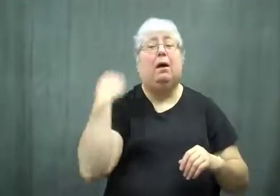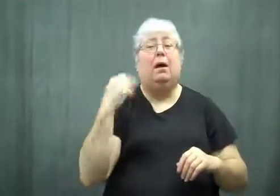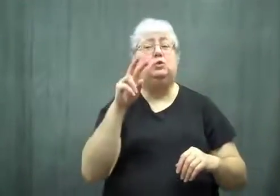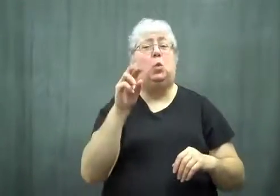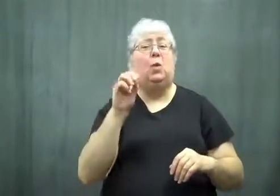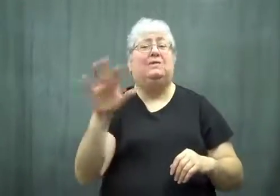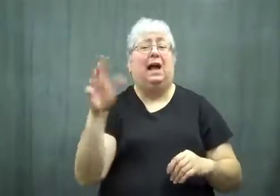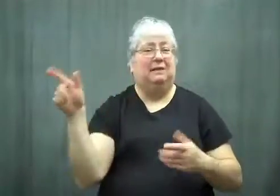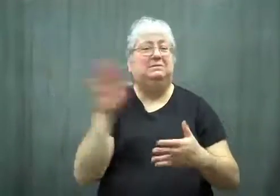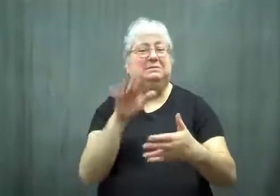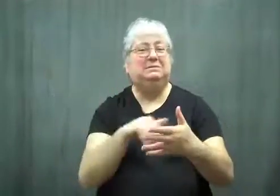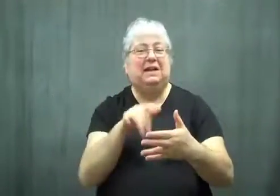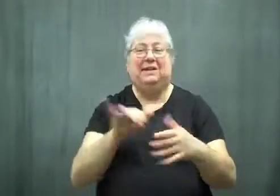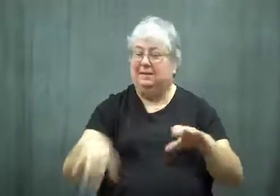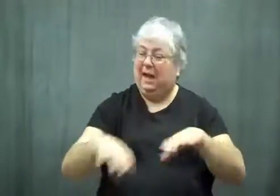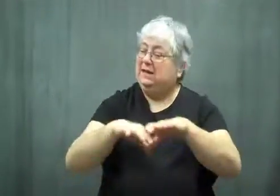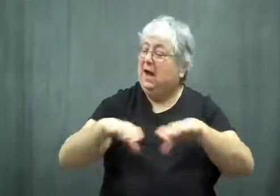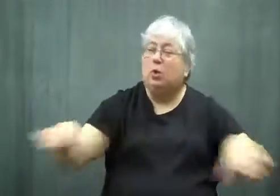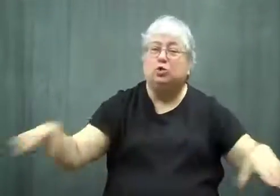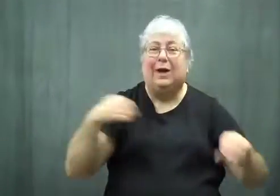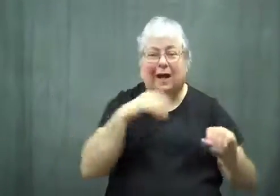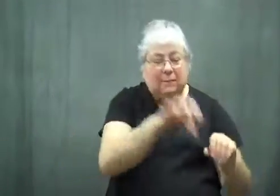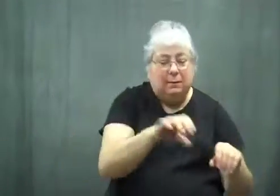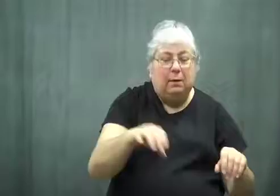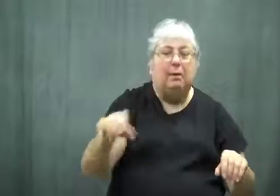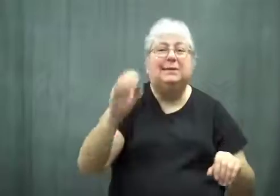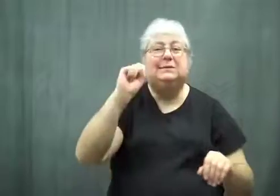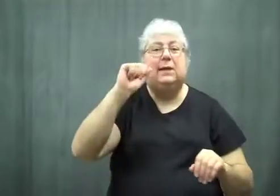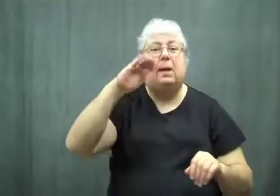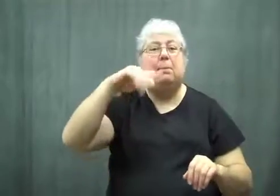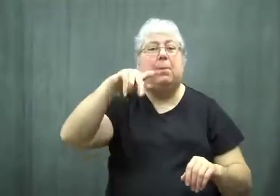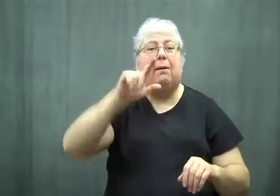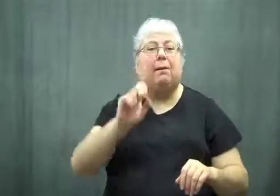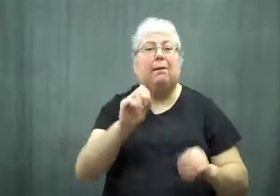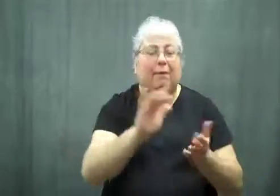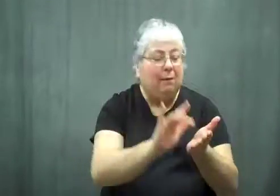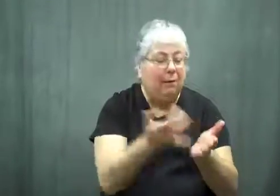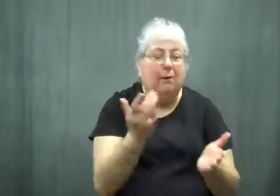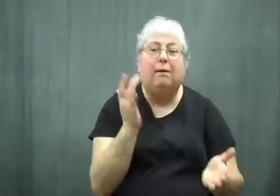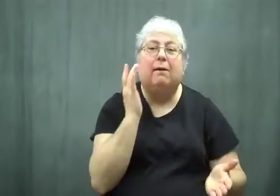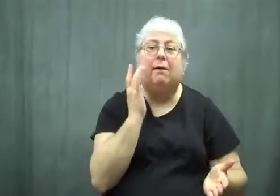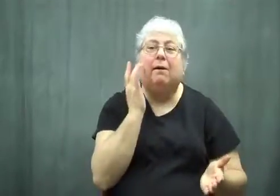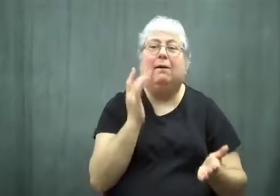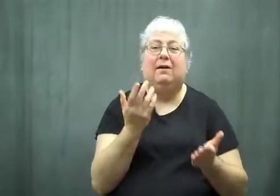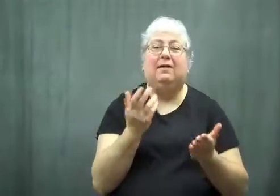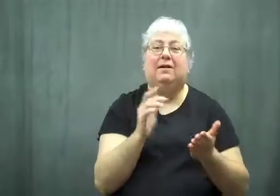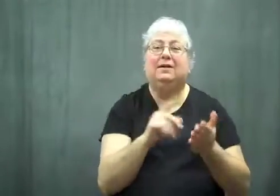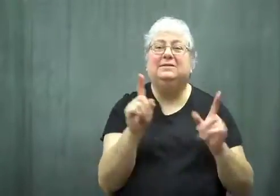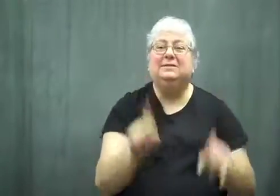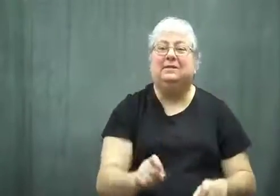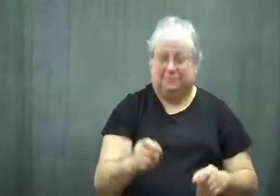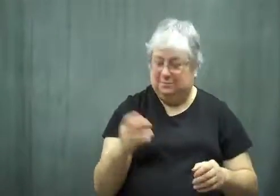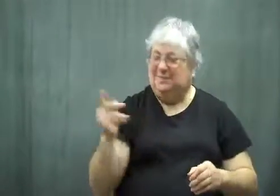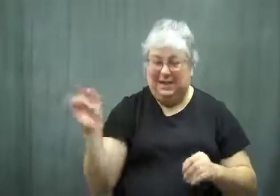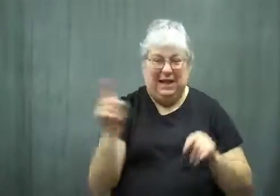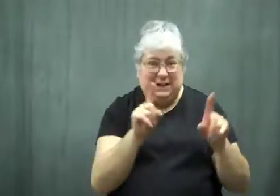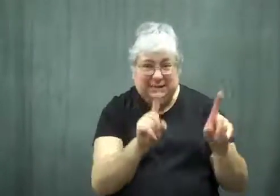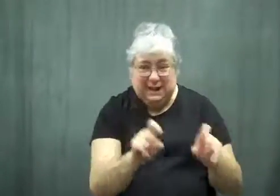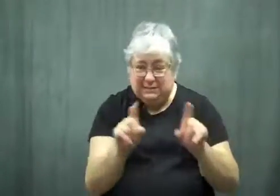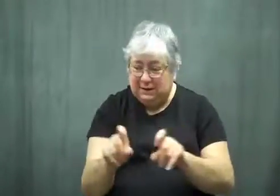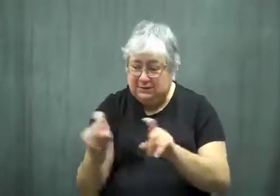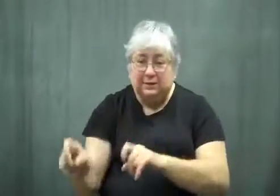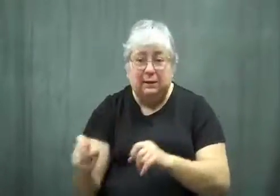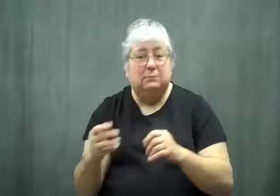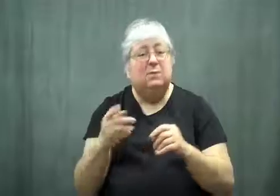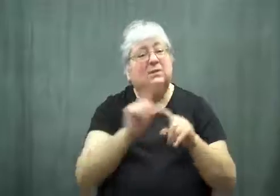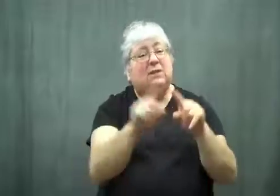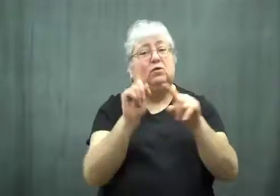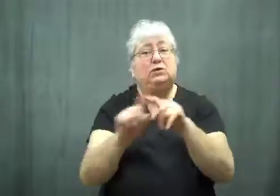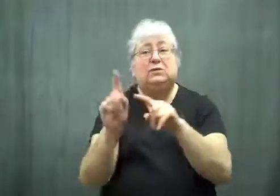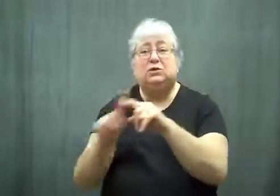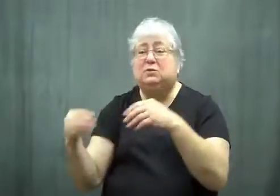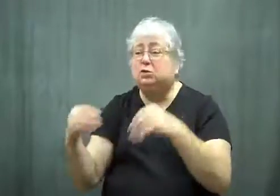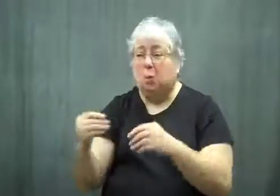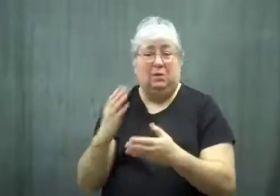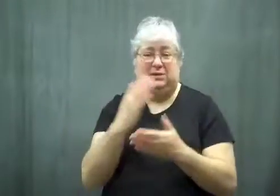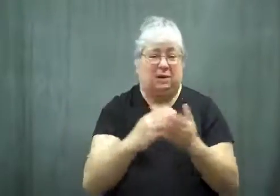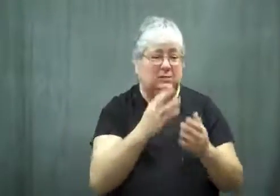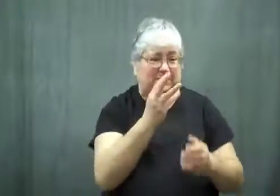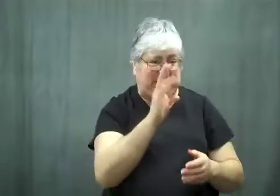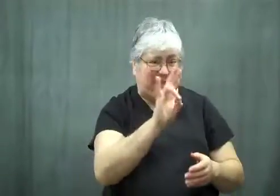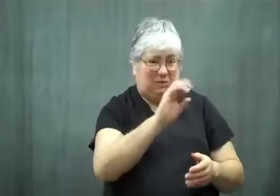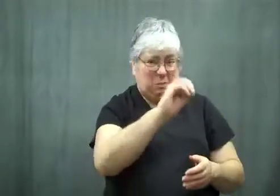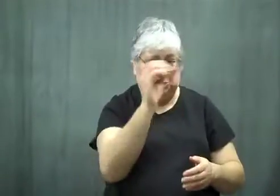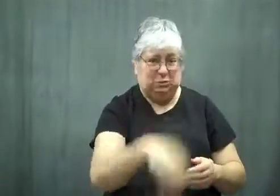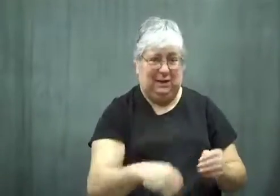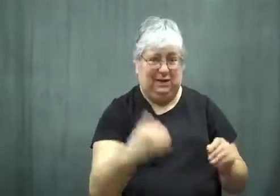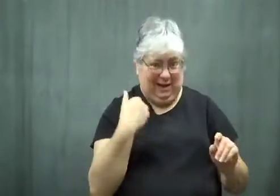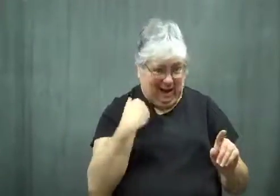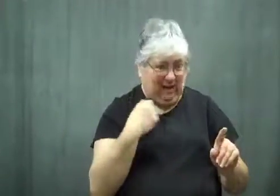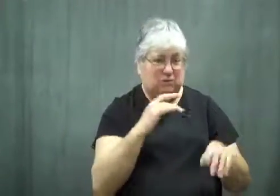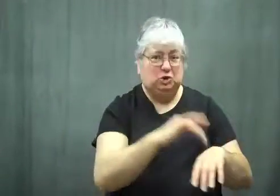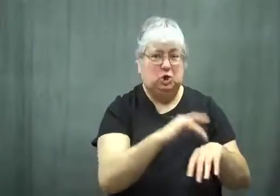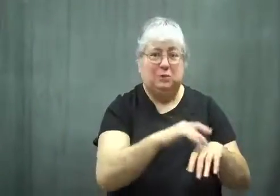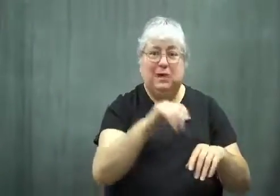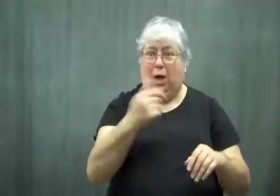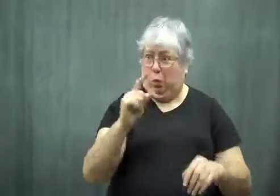A study was done on makeup counter samples in 2005.